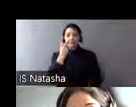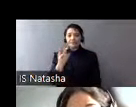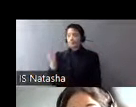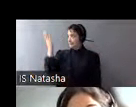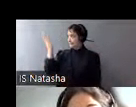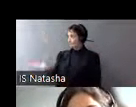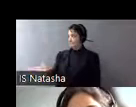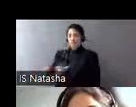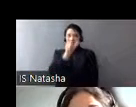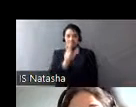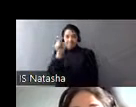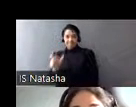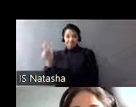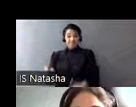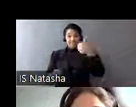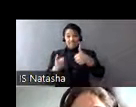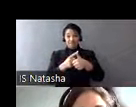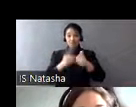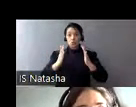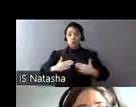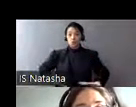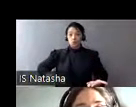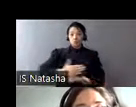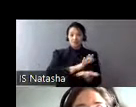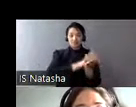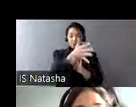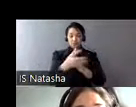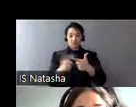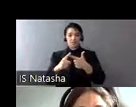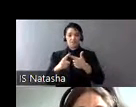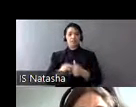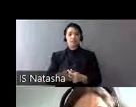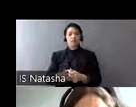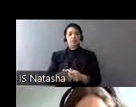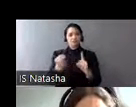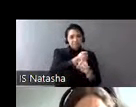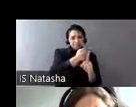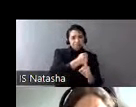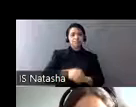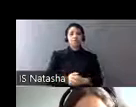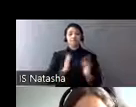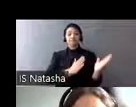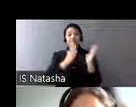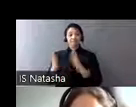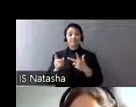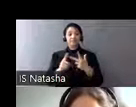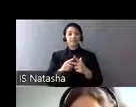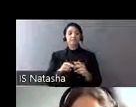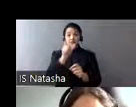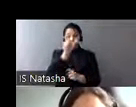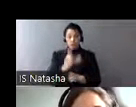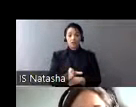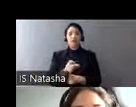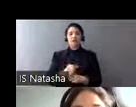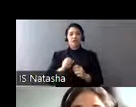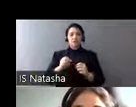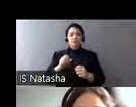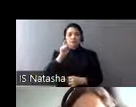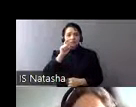Human rights visions, harmful practices, reproductive health and rights, forced sterilization, psychiatric